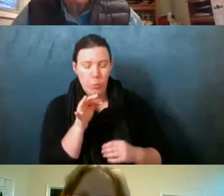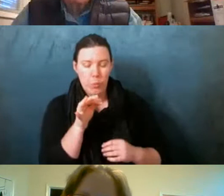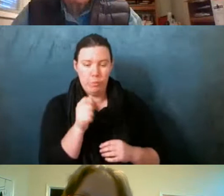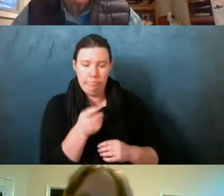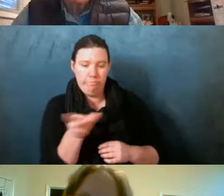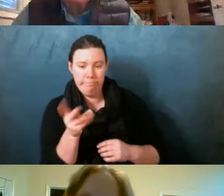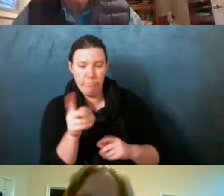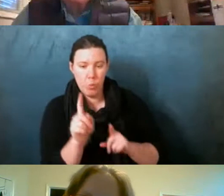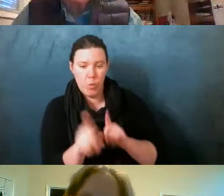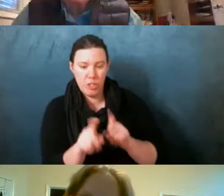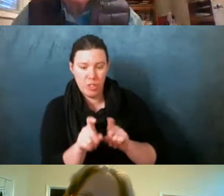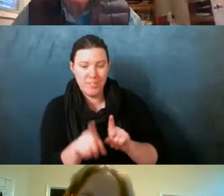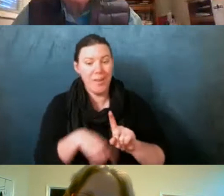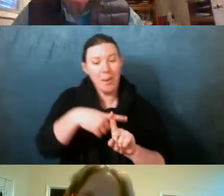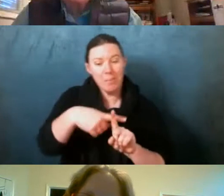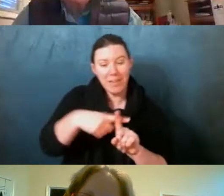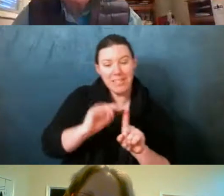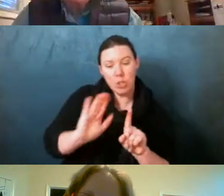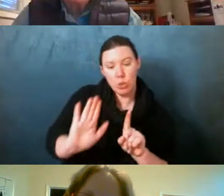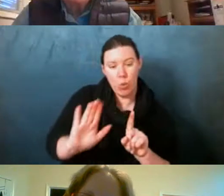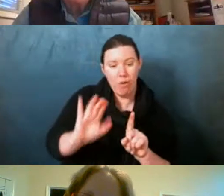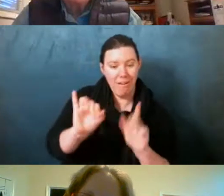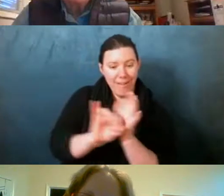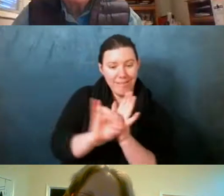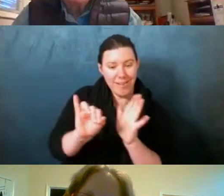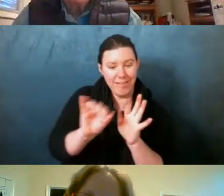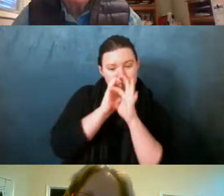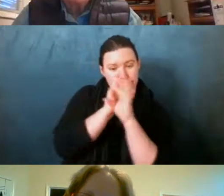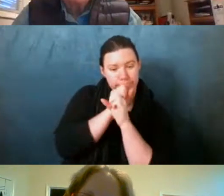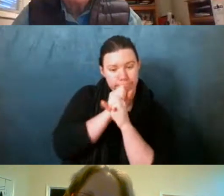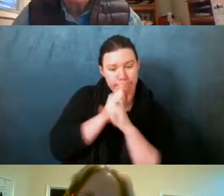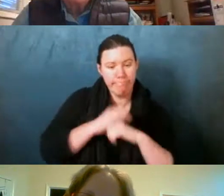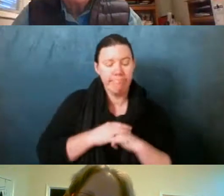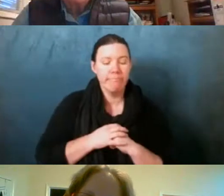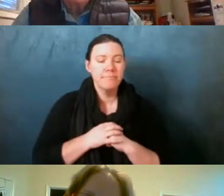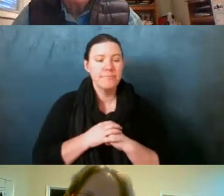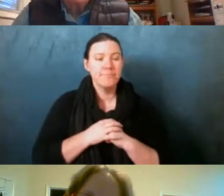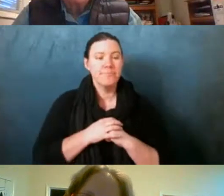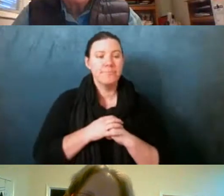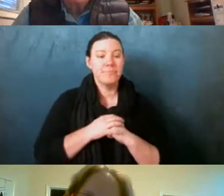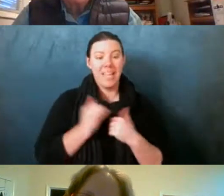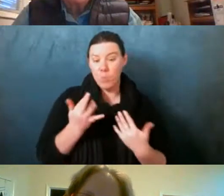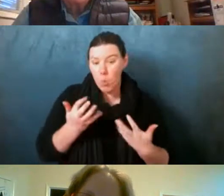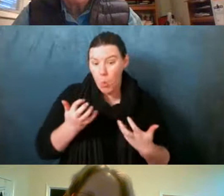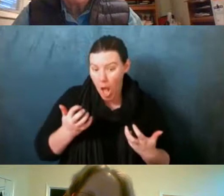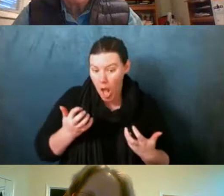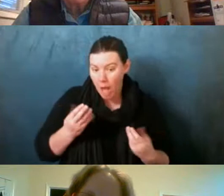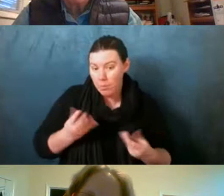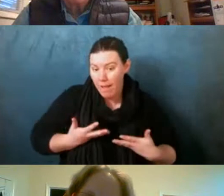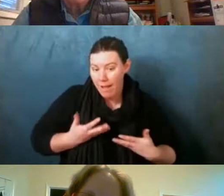if you were to share identifying features, such as your phone number, your address you live, or your name, we wouldn't be able